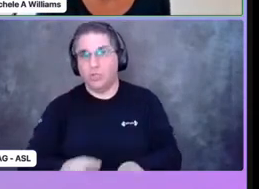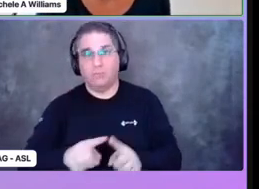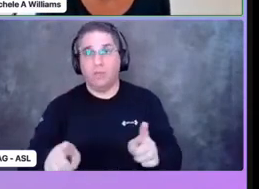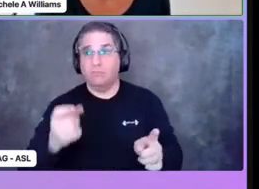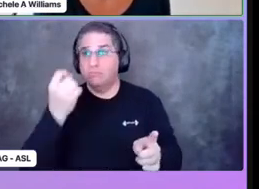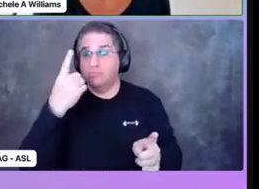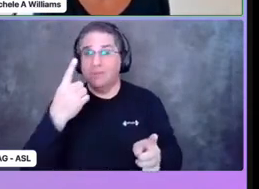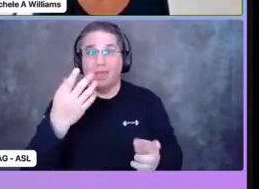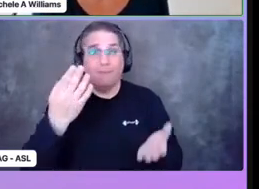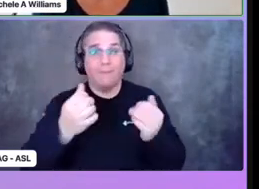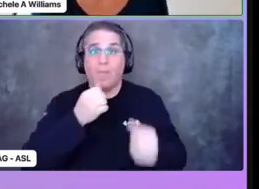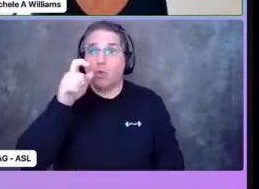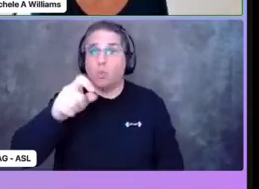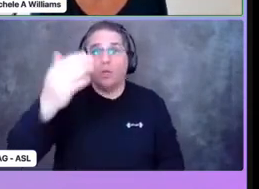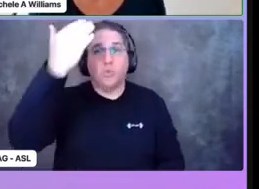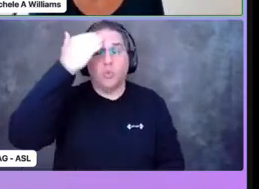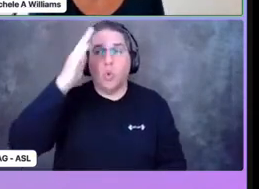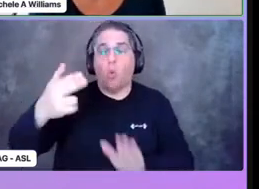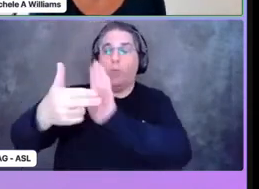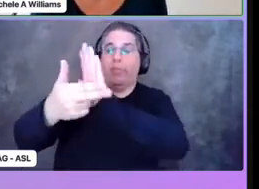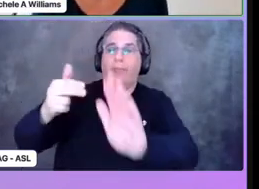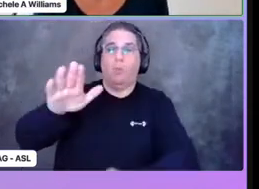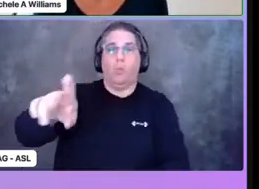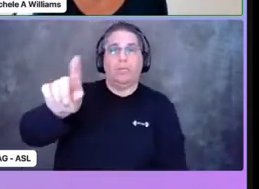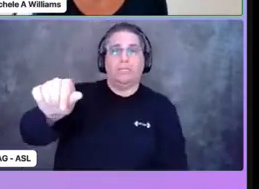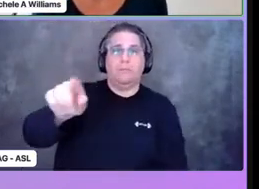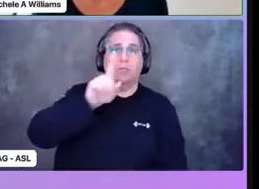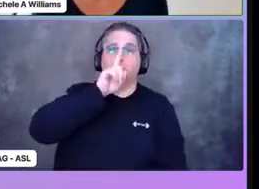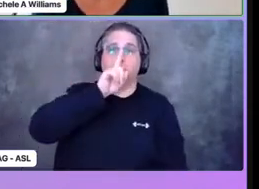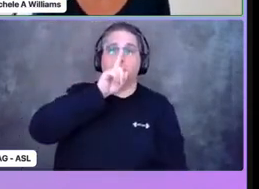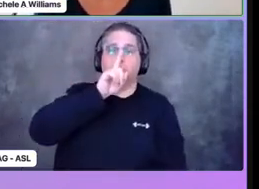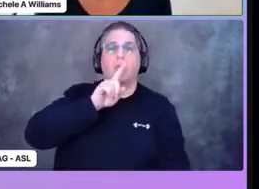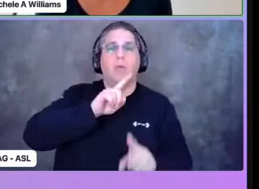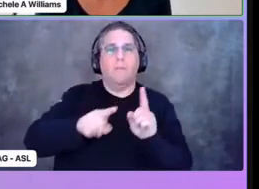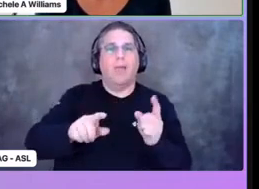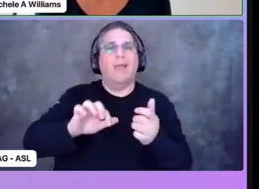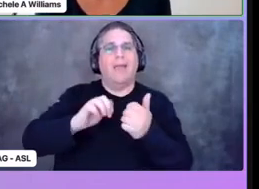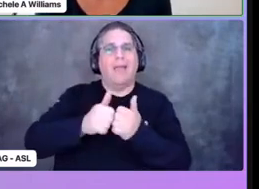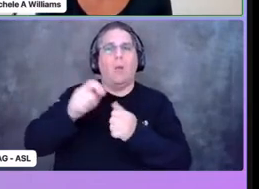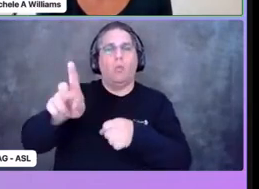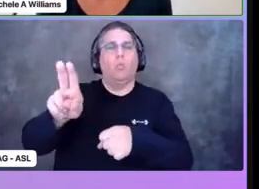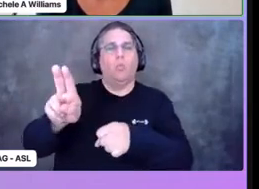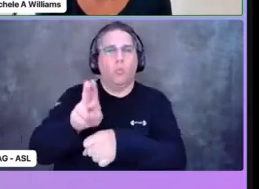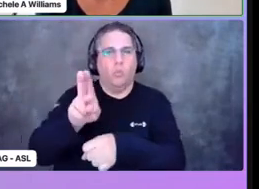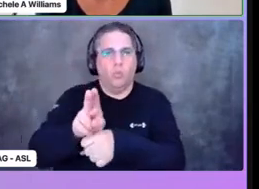disability. It depends on the focus of your research, but sometimes I don't necessarily need to know what disability